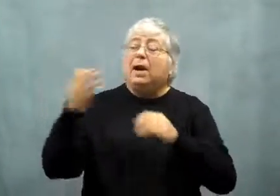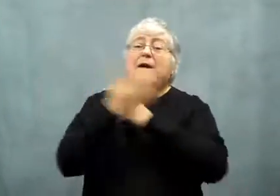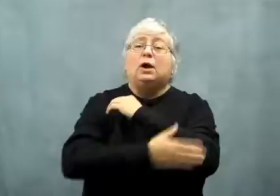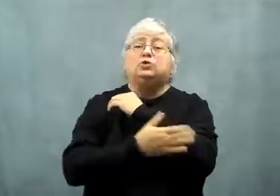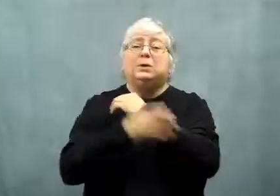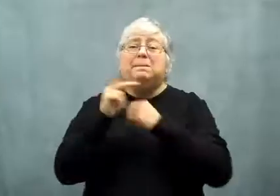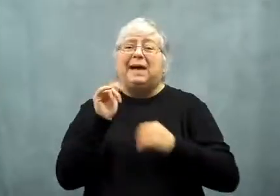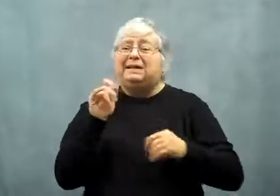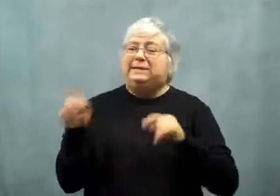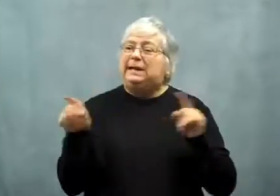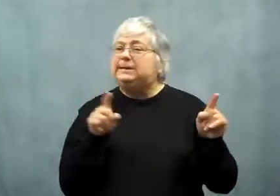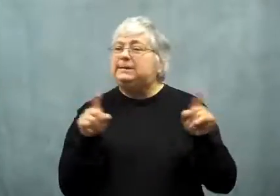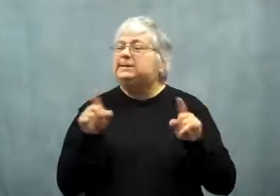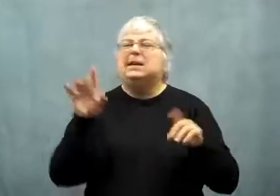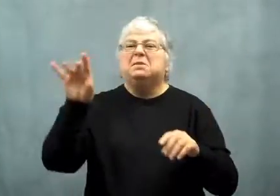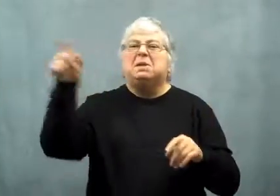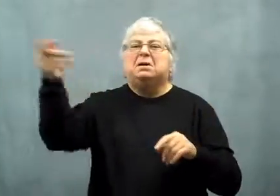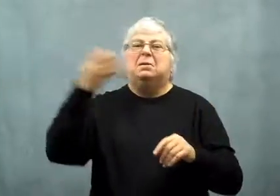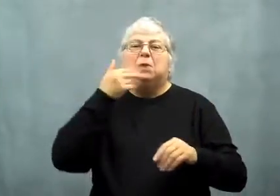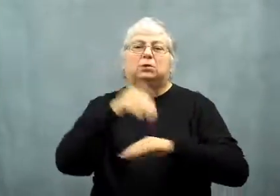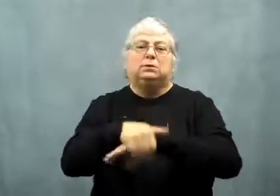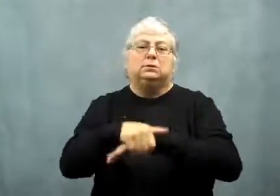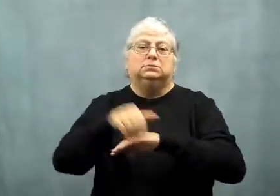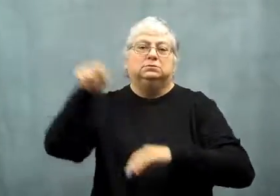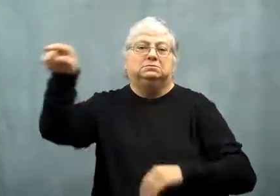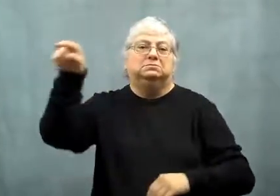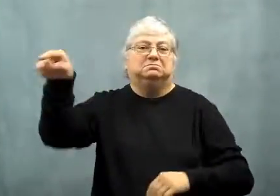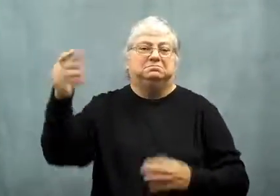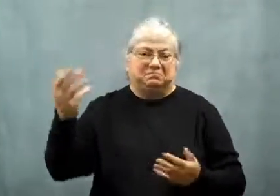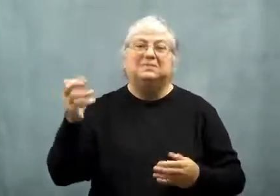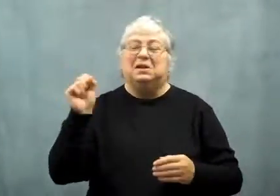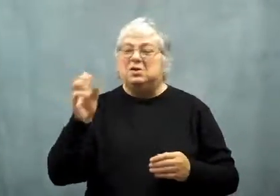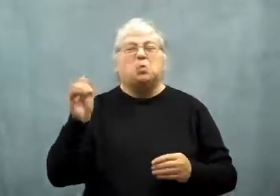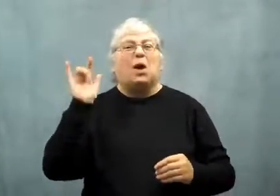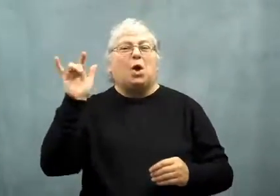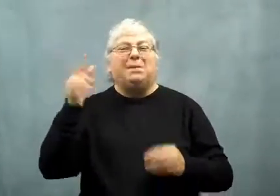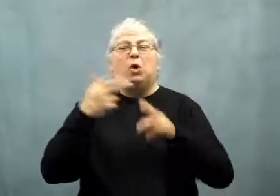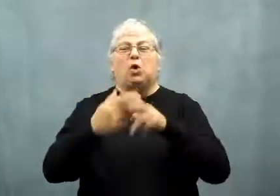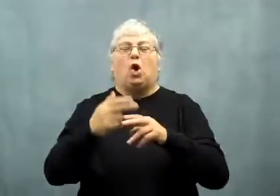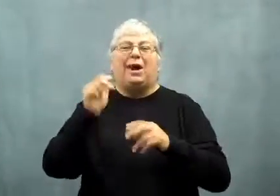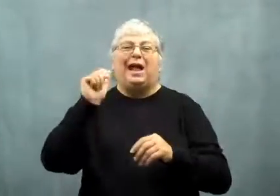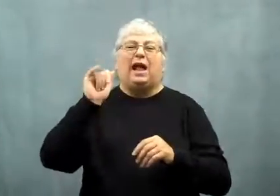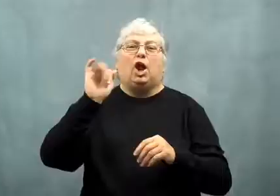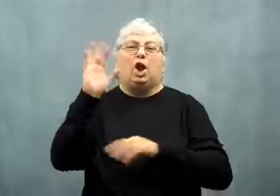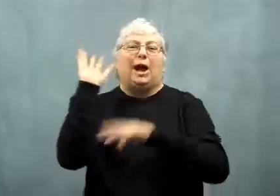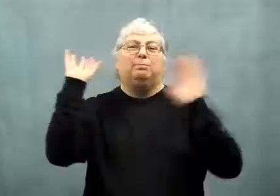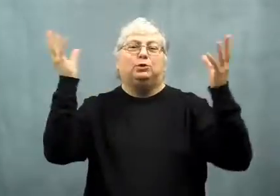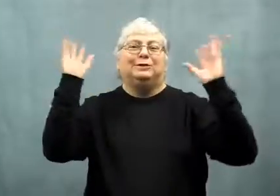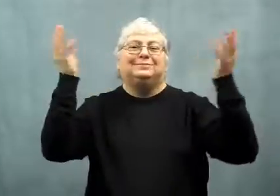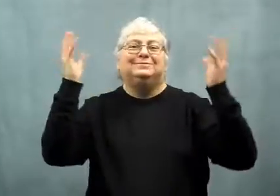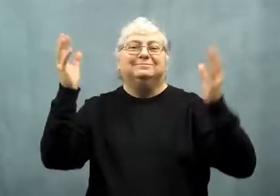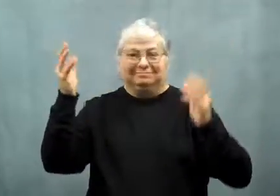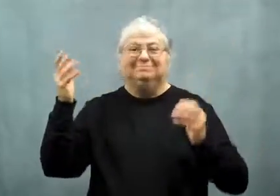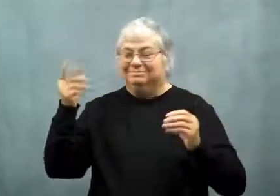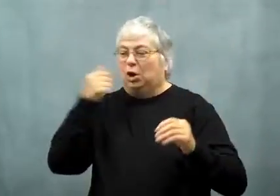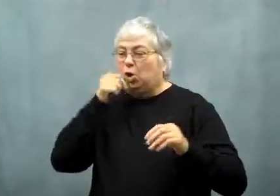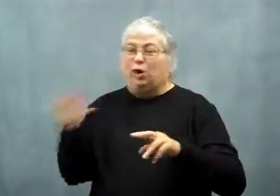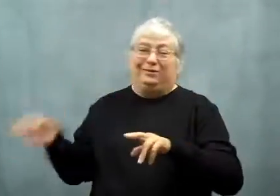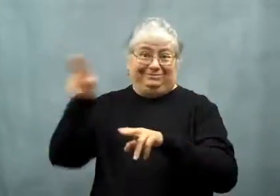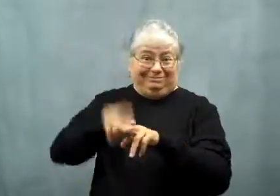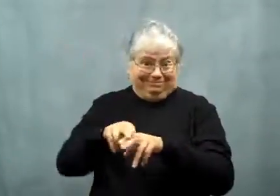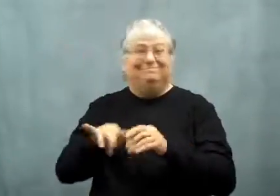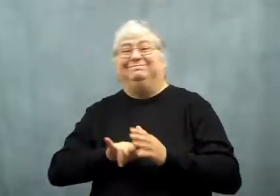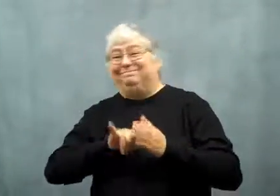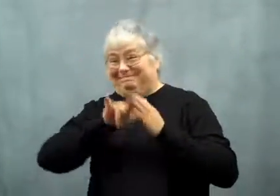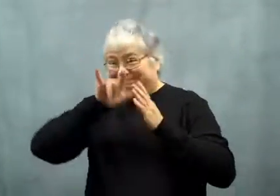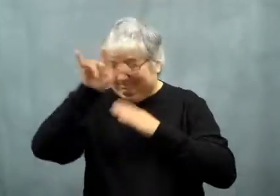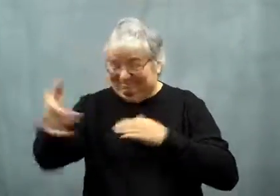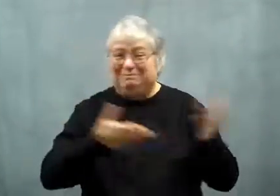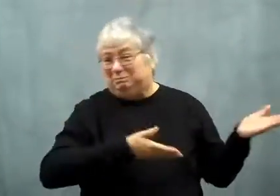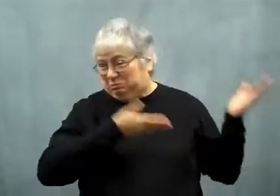Pakistan accepted England's offer.